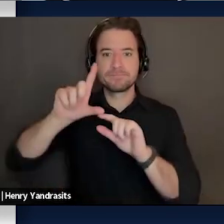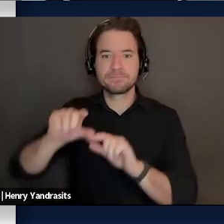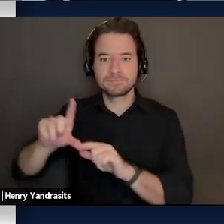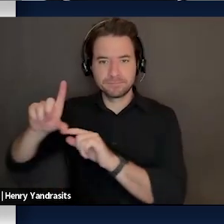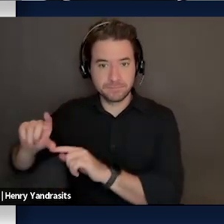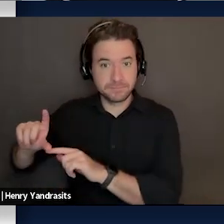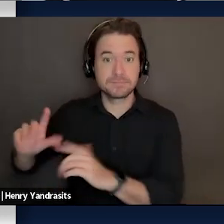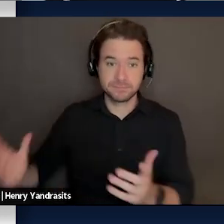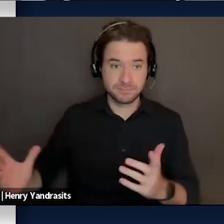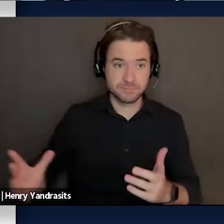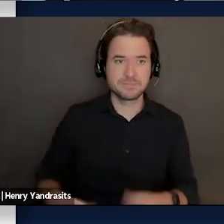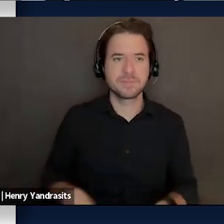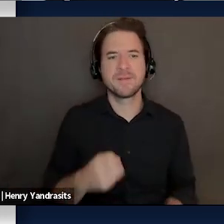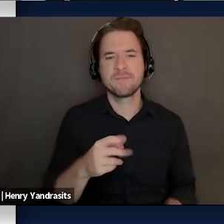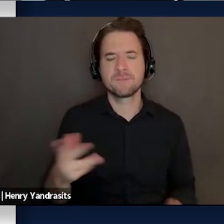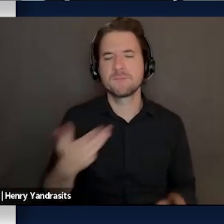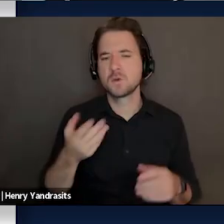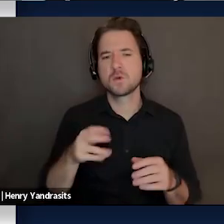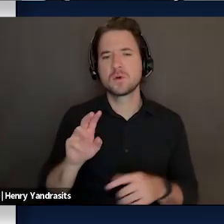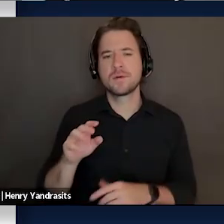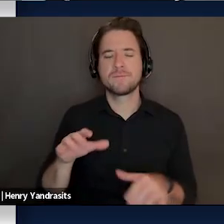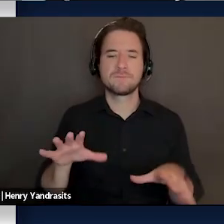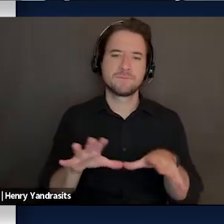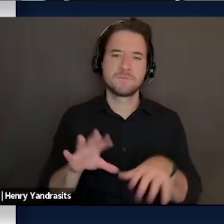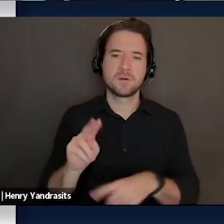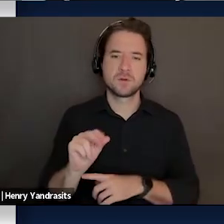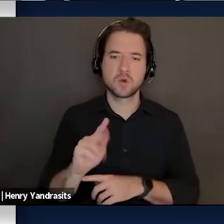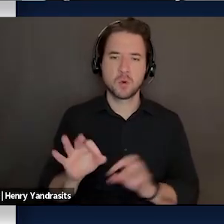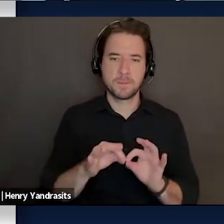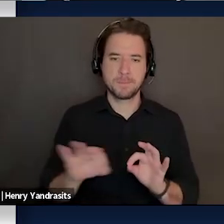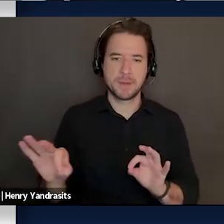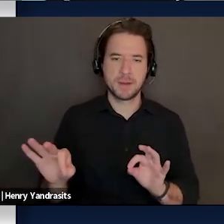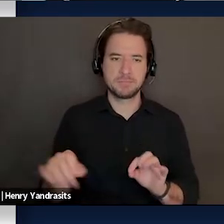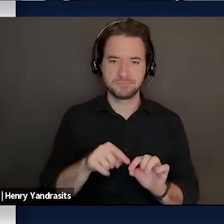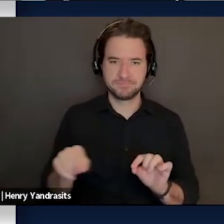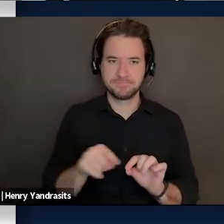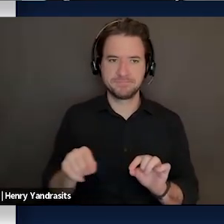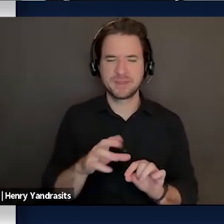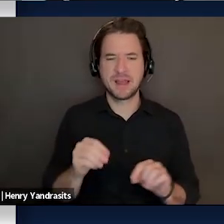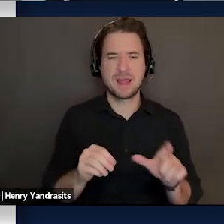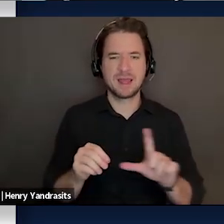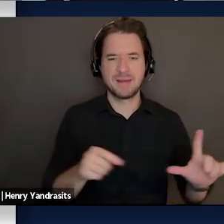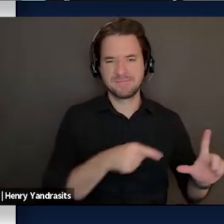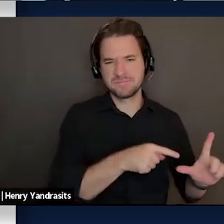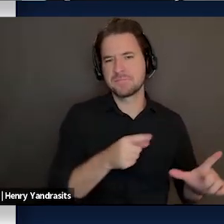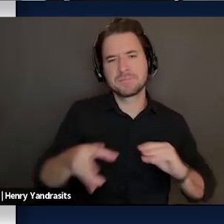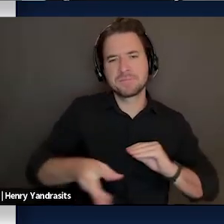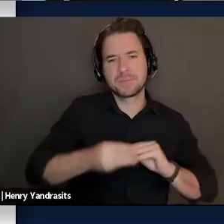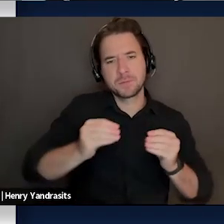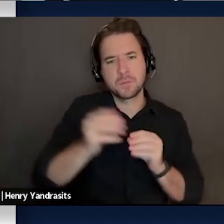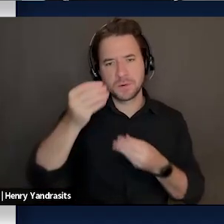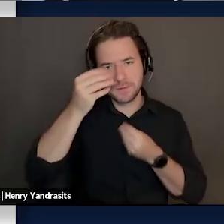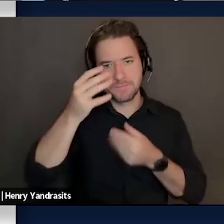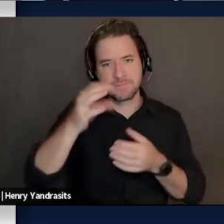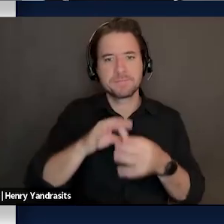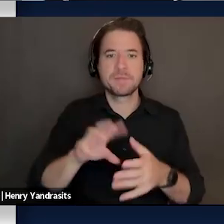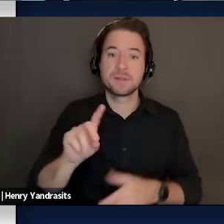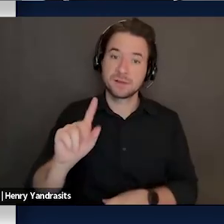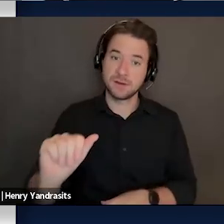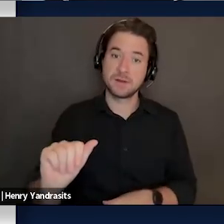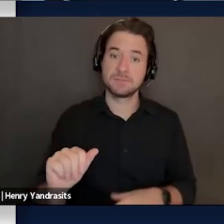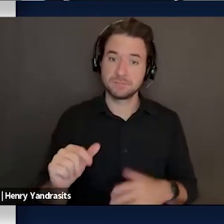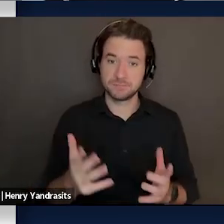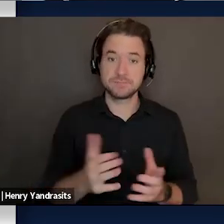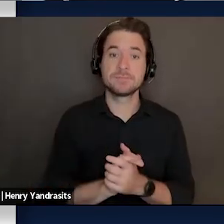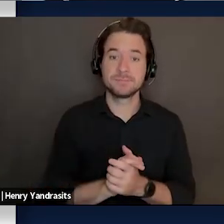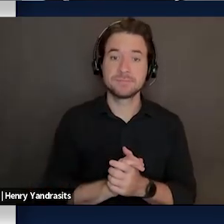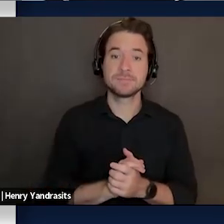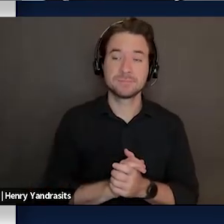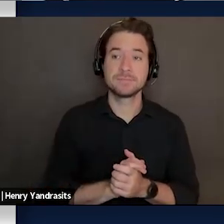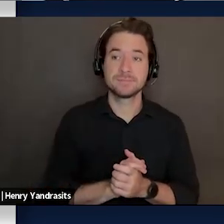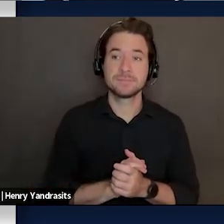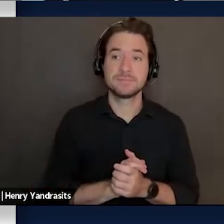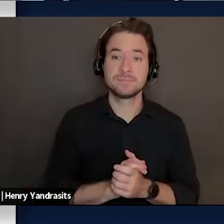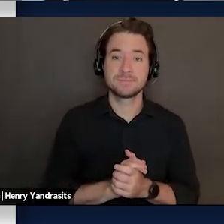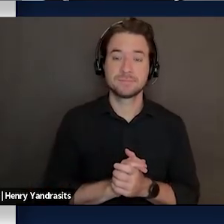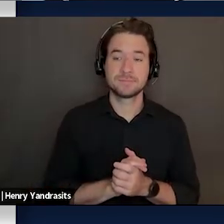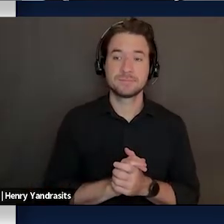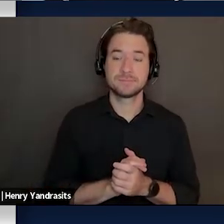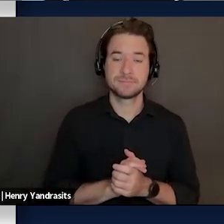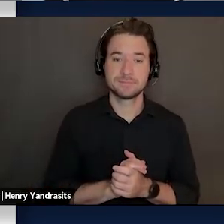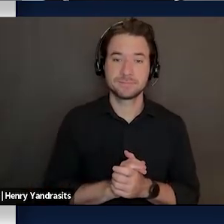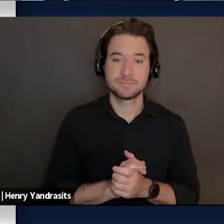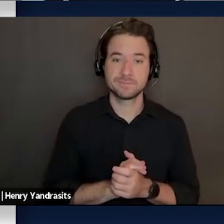We've also included some footnotes at the bottom of the visualization and on the left-hand side, um, to provide additional information regarding the data in the selected variables.